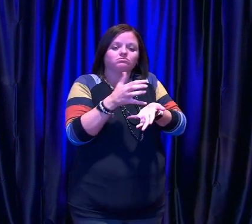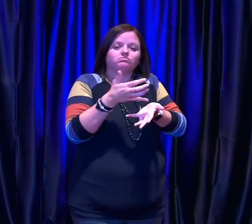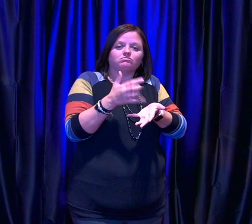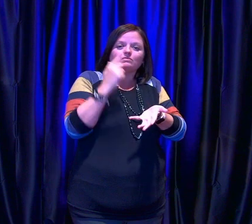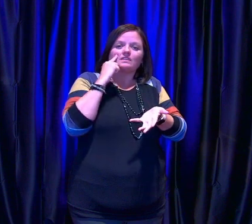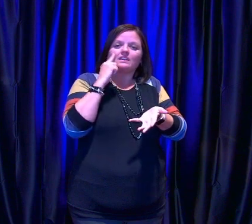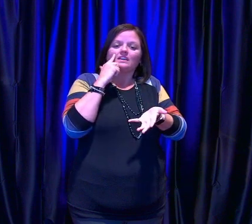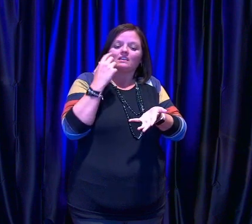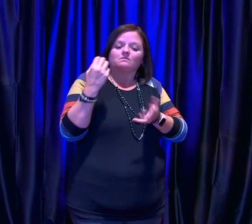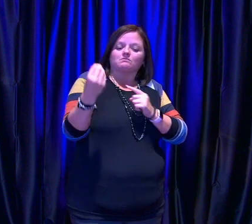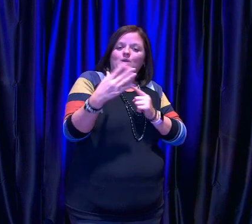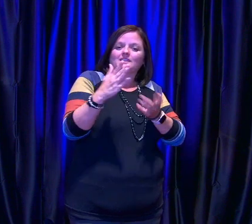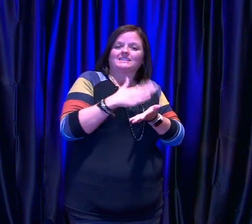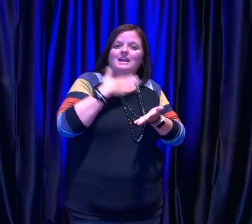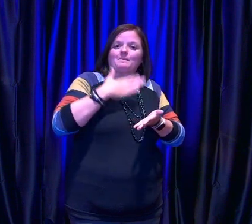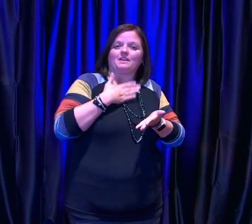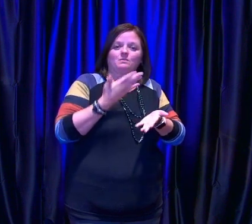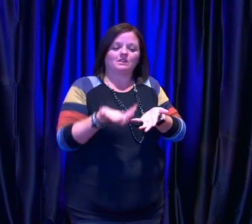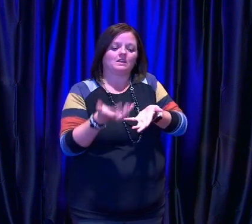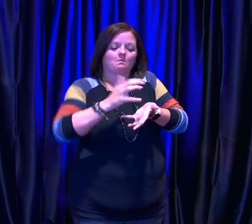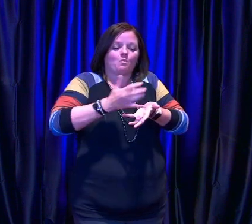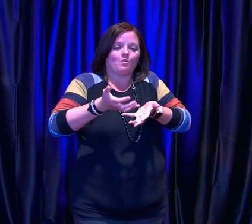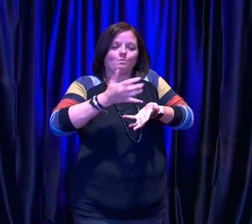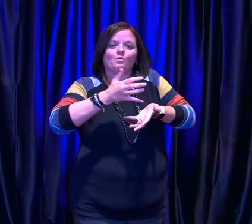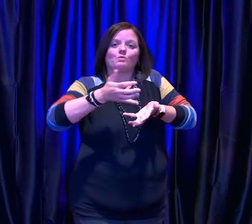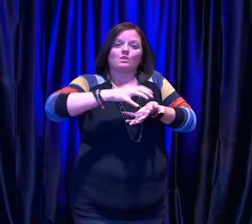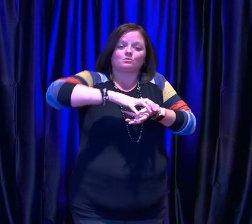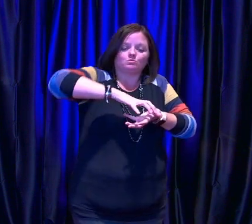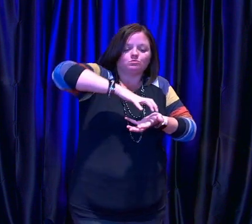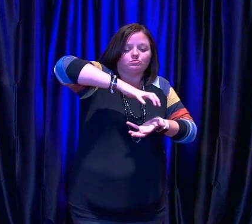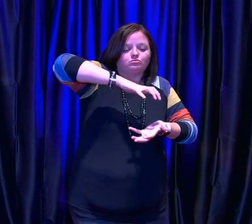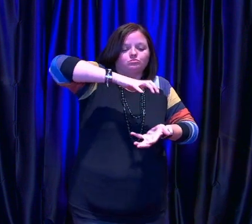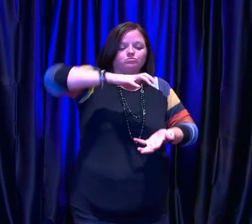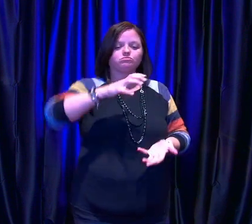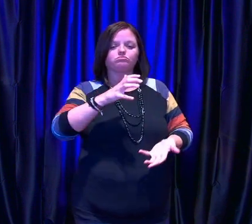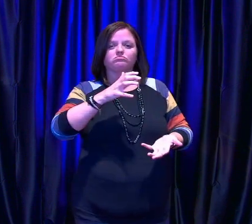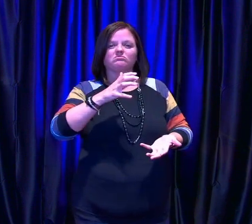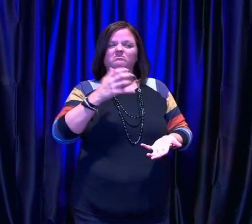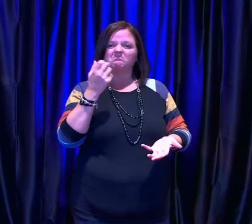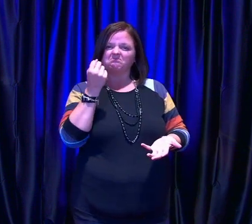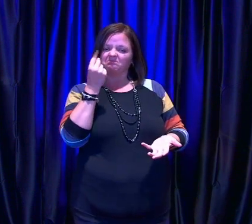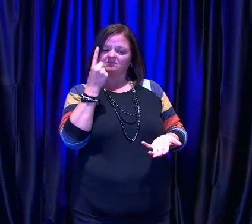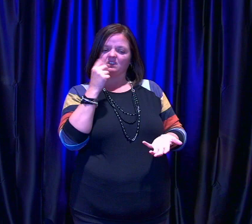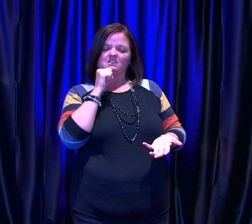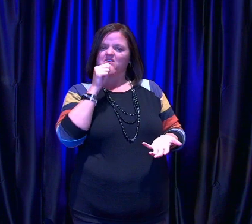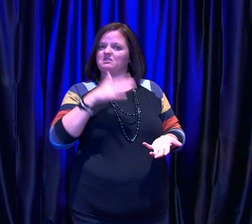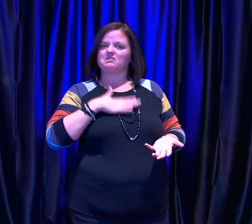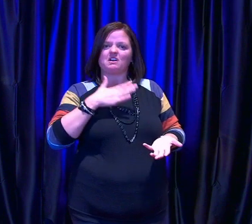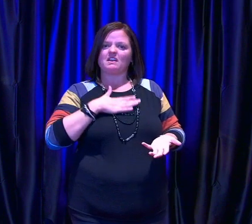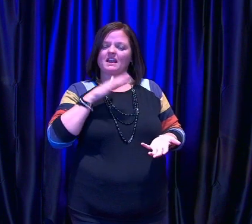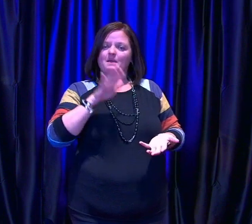and when they get more and more of the stuff they realize they're not any happier than they were before in fact